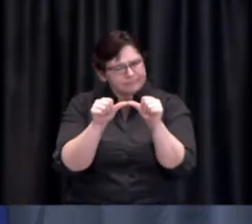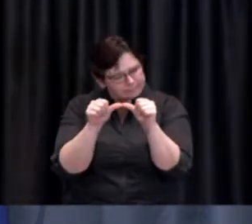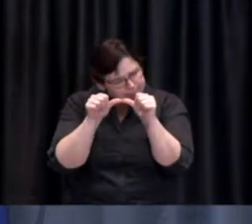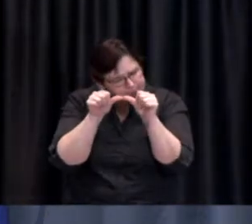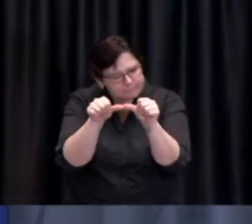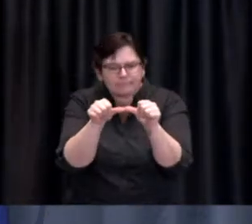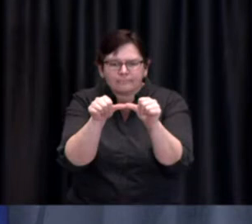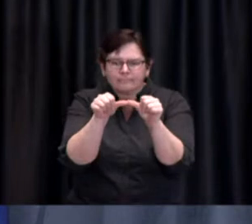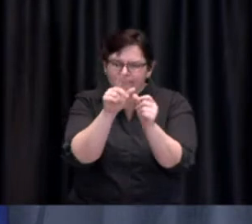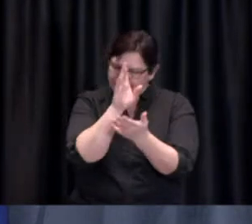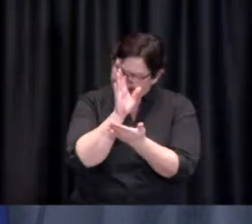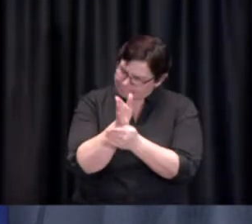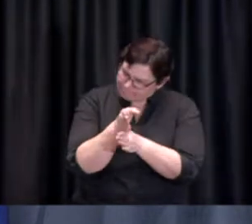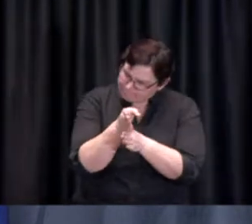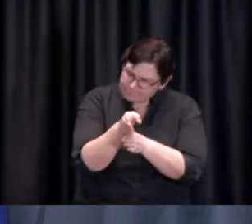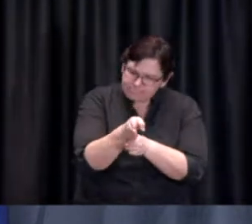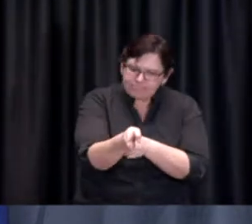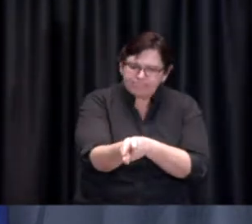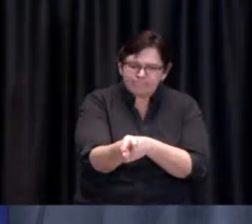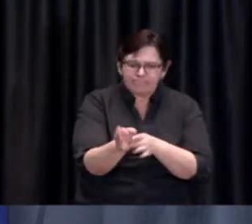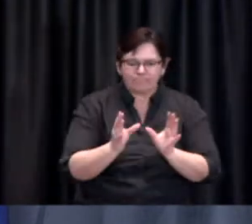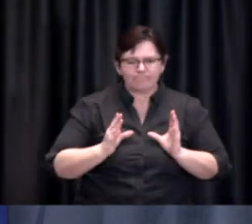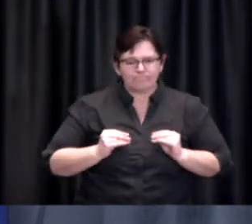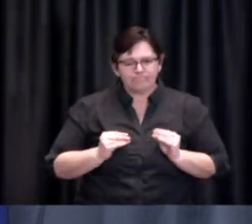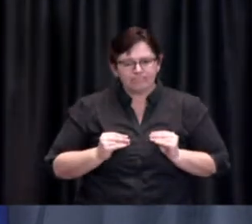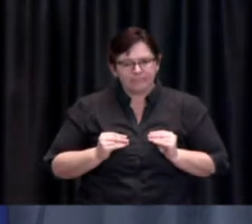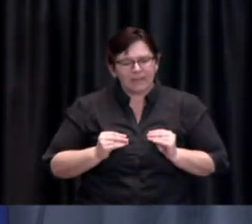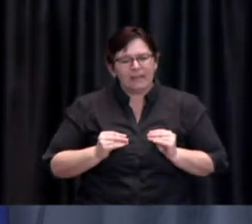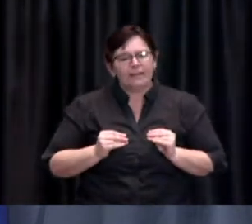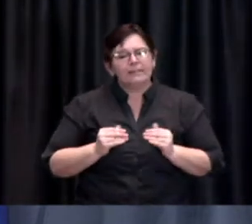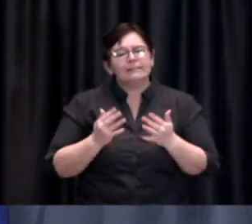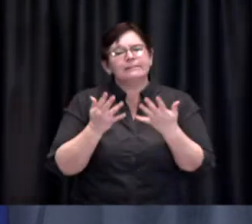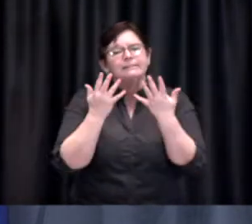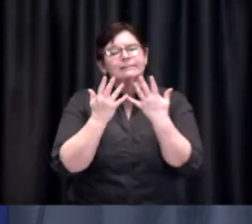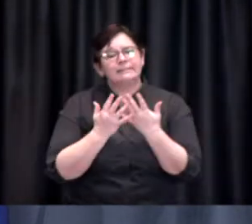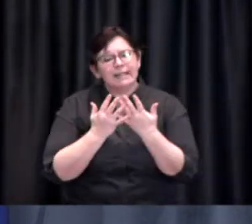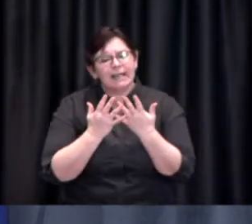Unfortunately, this means that we won't be able to come together, in-person for a while longer